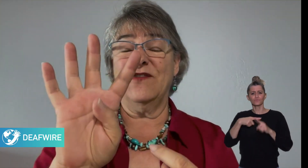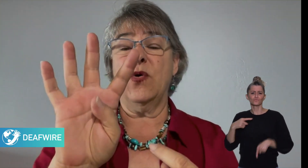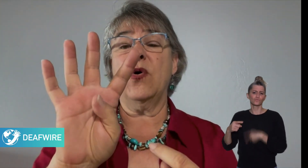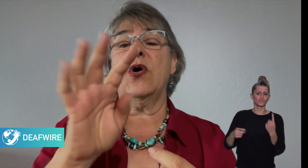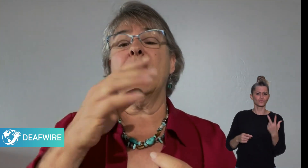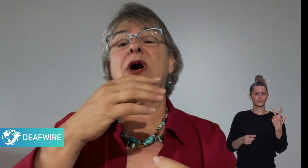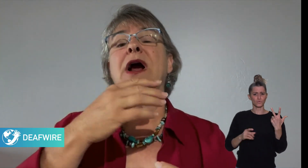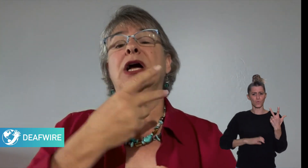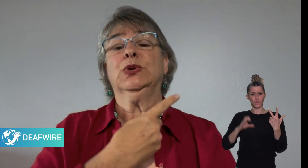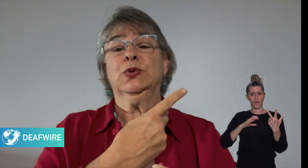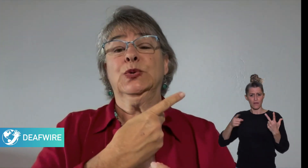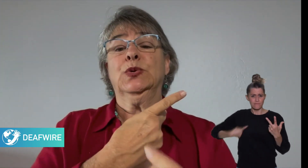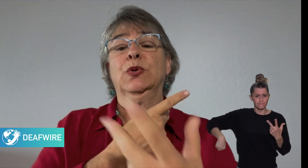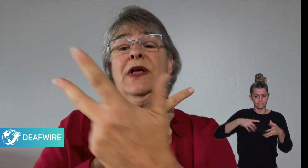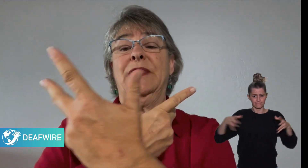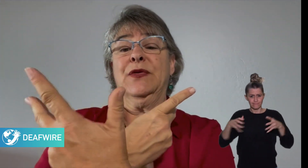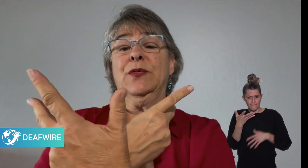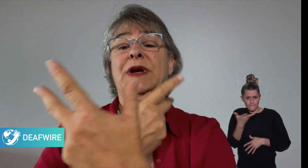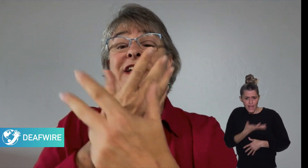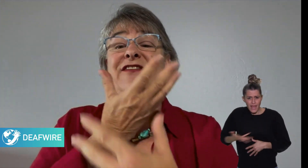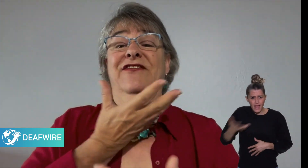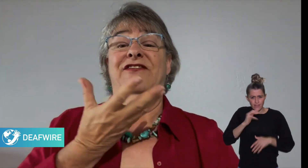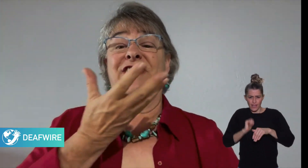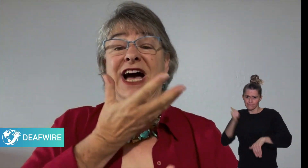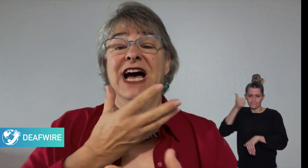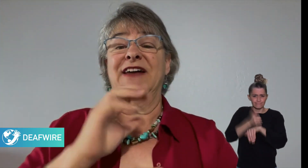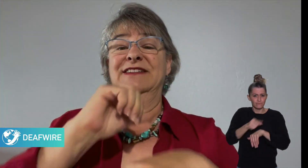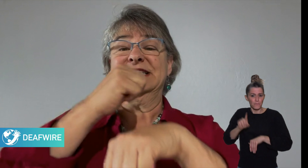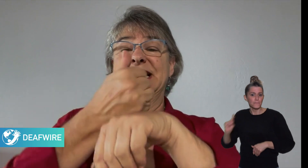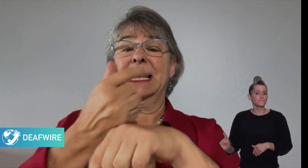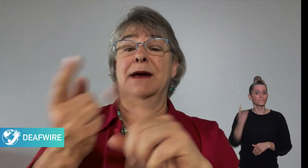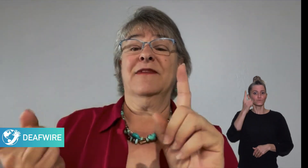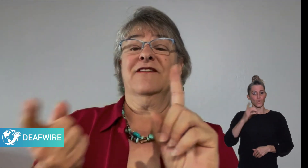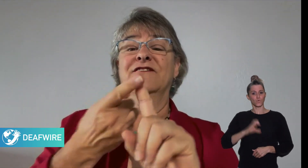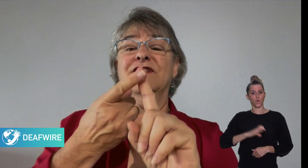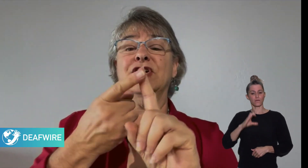Millie and myself, along with 3 other CODAs, 5 of us set up